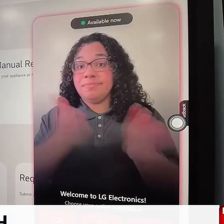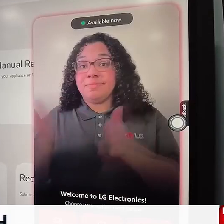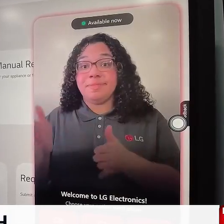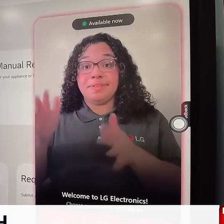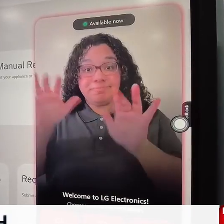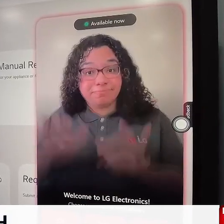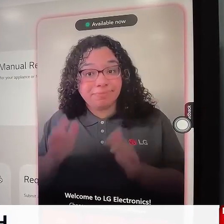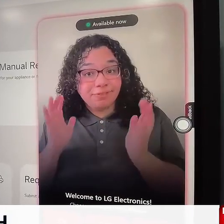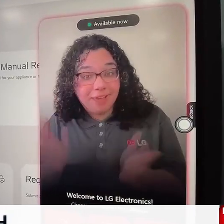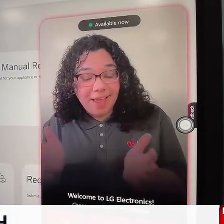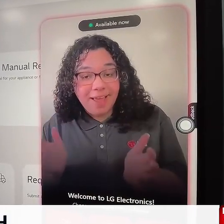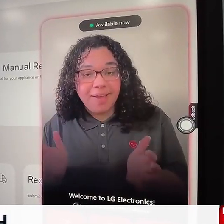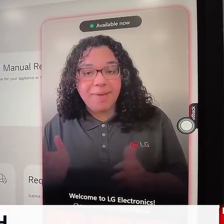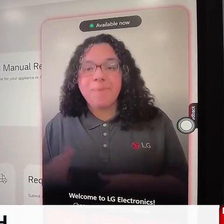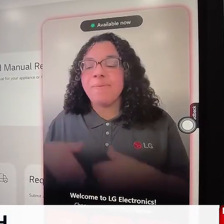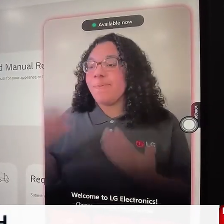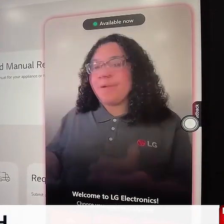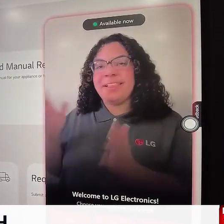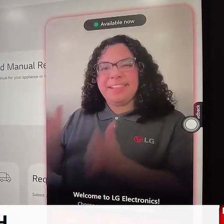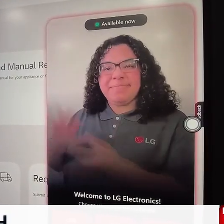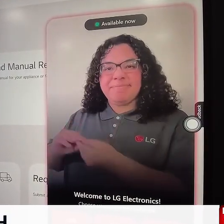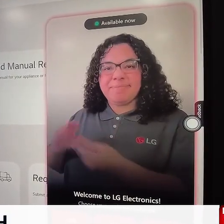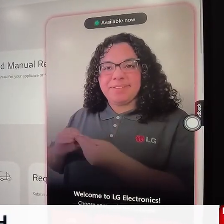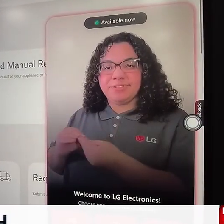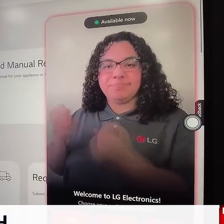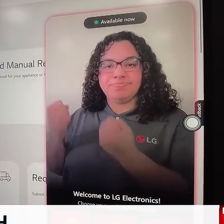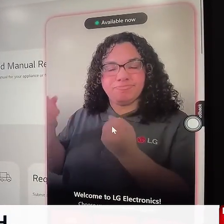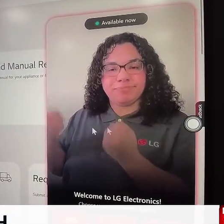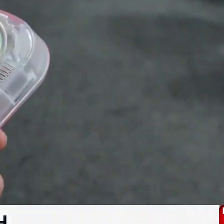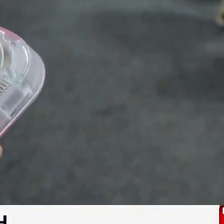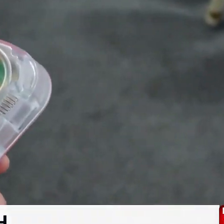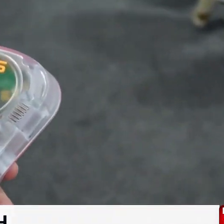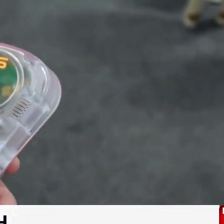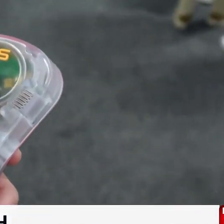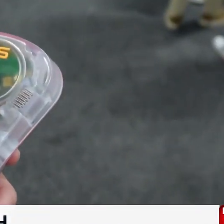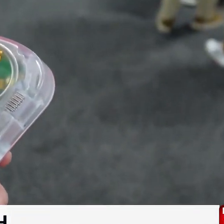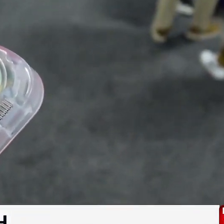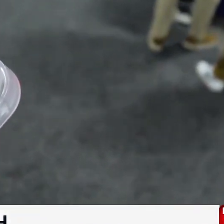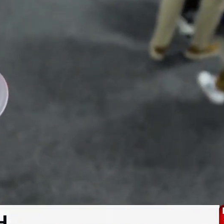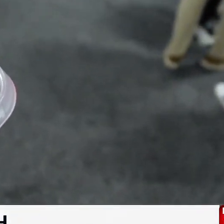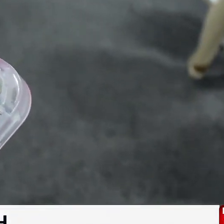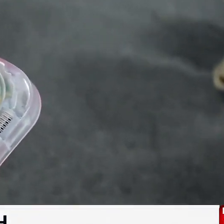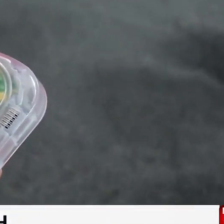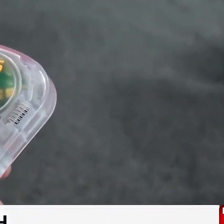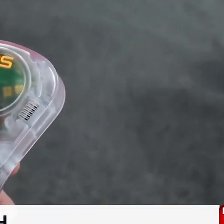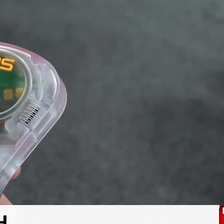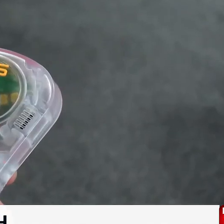WITH THE SUPPORT AGENT WHO USES SIGN LANGUAGE. SO YOU WITH THE SUPPORT AGENT WHO USES SIGN LANGUAGE. SO YOU CAN USES SIGN LANGUAGE. SO YOU CAN USES SIGN LANGUAGE. SO YOU CAN ACTUALLY USES SIGN LANGUAGE. SO YOU CAN ACTUALLY SIGN USES SIGN LANGUAGE. SO YOU CAN ACTUALLY SIGN TO USES SIGN LANGUAGE. SO YOU CAN ACTUALLY SIGN TO THE USES SIGN LANGUAGE. SO YOU CAN ACTUALLY SIGN TO THE AVATAR ACTUALLY SIGN TO THE AVATAR ACTUALLY SIGN TO THE AVATAR AND ACTUALLY SIGN TO THE AVATAR AND THE ACTUALLY SIGN TO THE AVATAR AND THE AVERAGE ACTUALLY SIGN TO THE AVATAR AND THE AVERAGE ALL ACTUALLY SIGN TO THE AVATAR AND THE AVERAGE ALL RESPOND AND THE AVERAGE ALL RESPOND AND THE AVERAGE ALL RESPOND BACK. AND THE AVERAGE ALL RESPOND BACK. IT'S AND THE AVERAGE ALL RESPOND BACK. IT'S A AND THE AVERAGE ALL RESPOND BACK. IT'S A TWO-WAY BACK. IT'S A TWO-WAY BACK. IT'S A TWO-WAY COMMUNICATION. BACK. IT'S A TWO-WAY COMMUNICATION. THAT BACK. IT'S A TWO-WAY COMMUNICATION. THAT MEANS BACK. IT'S A TWO-WAY COMMUNICATION. THAT MEANS REAL COMMUNICATION. THAT MEANS REAL COMMUNICATION. THAT MEANS REAL HELP